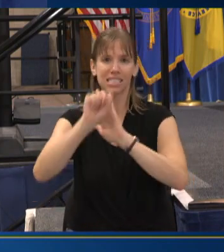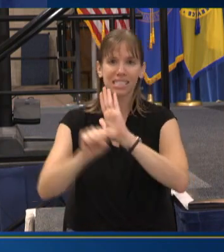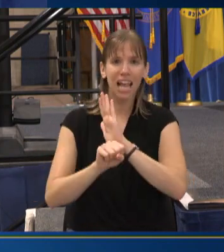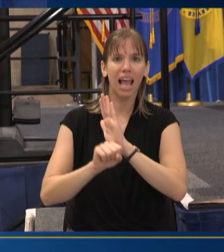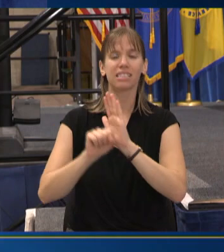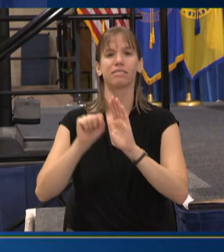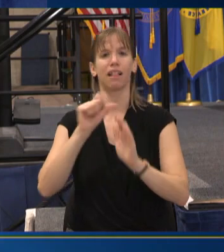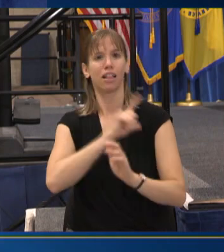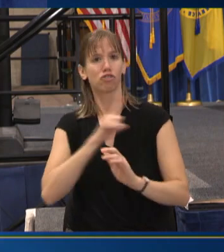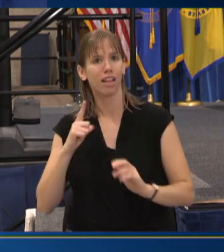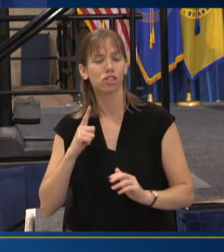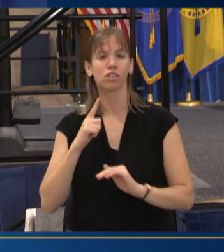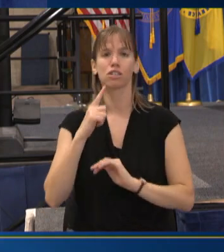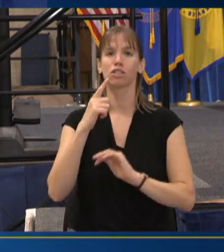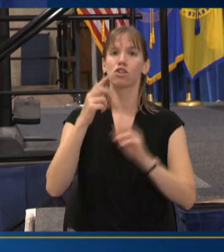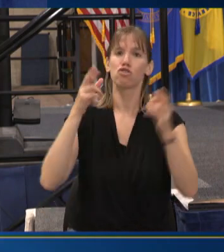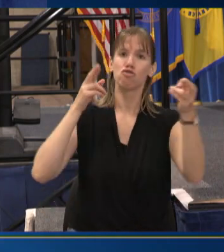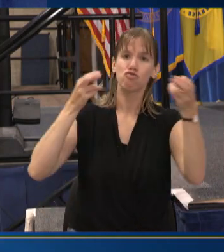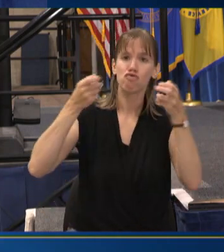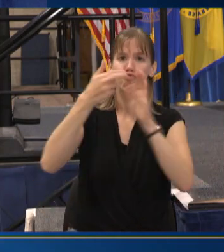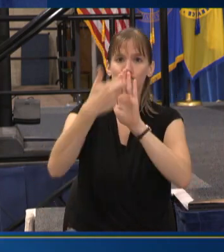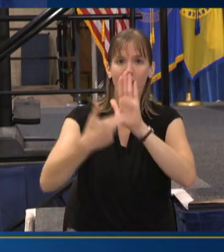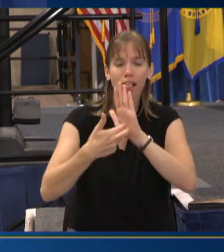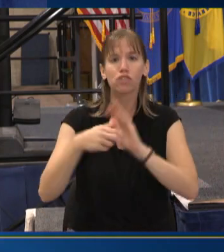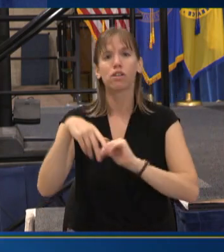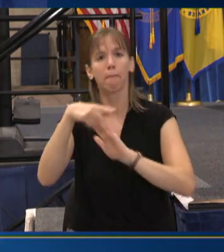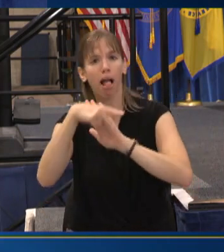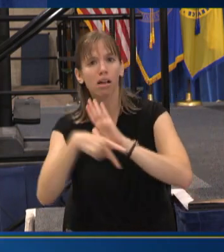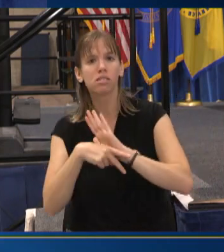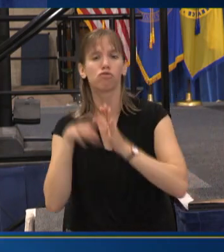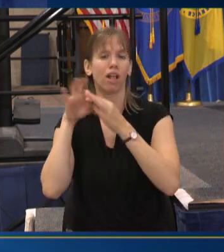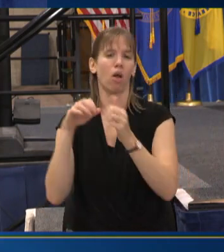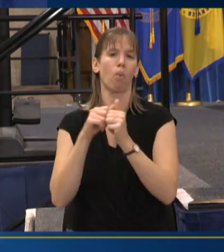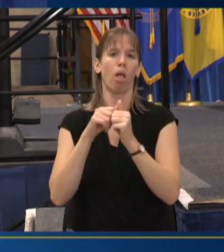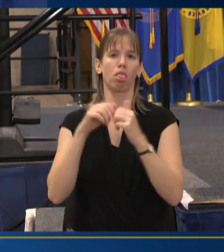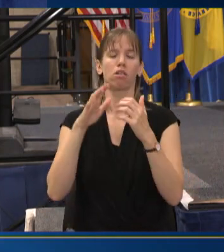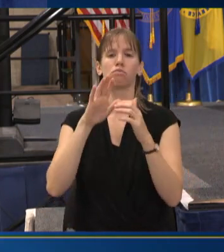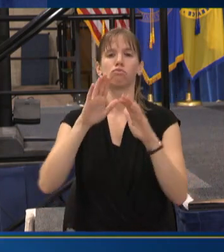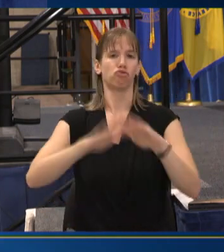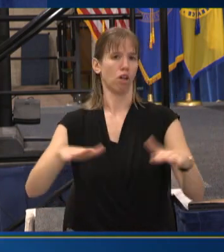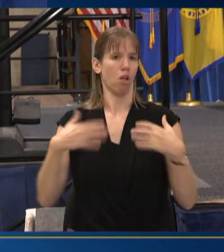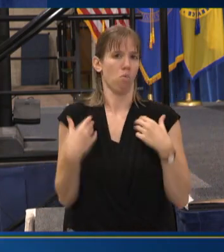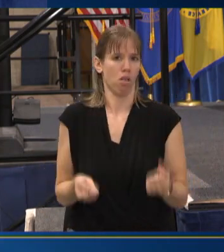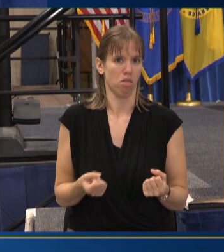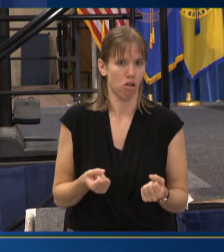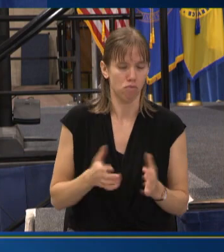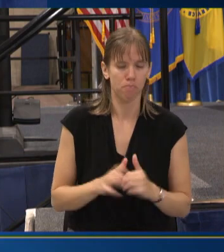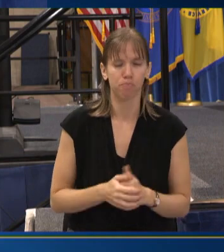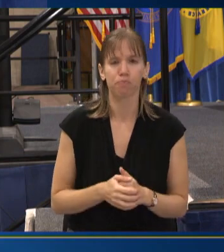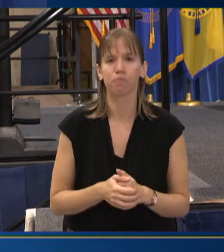regulations and policy related to child welfare and Human Services program. Miranda received her bachelor's degree